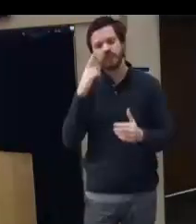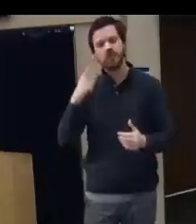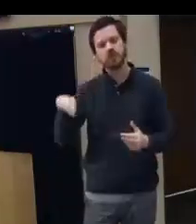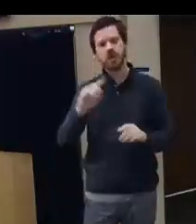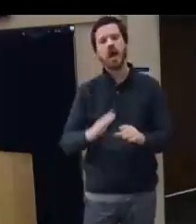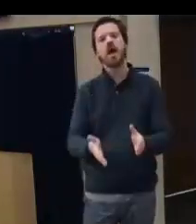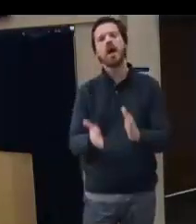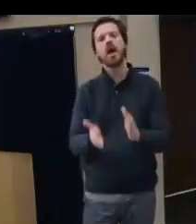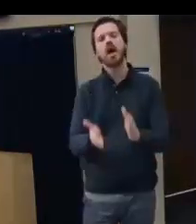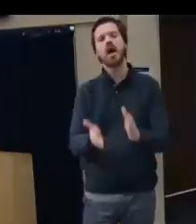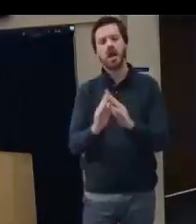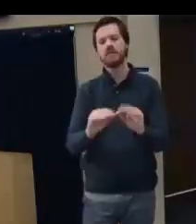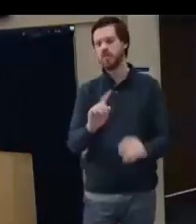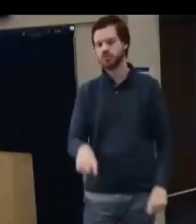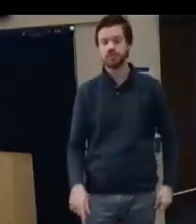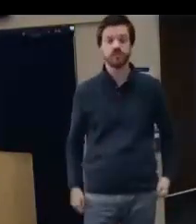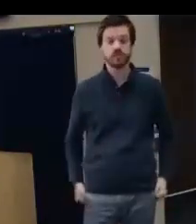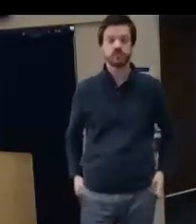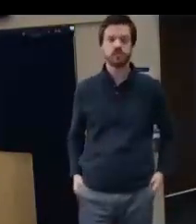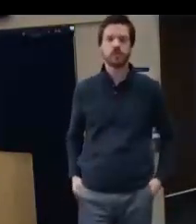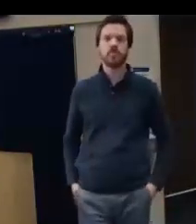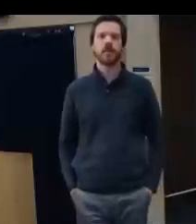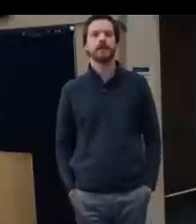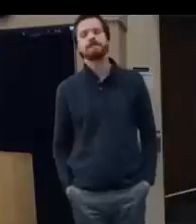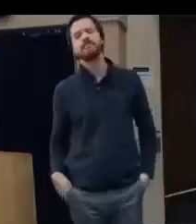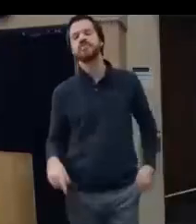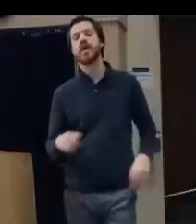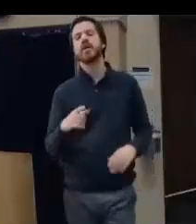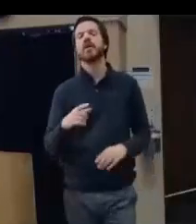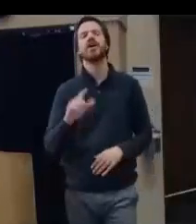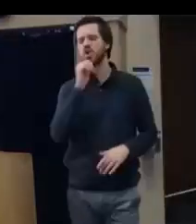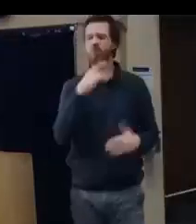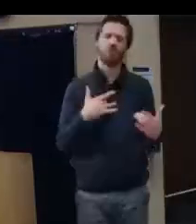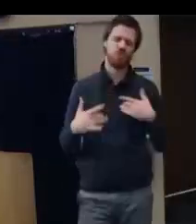clarifying questions instead of saying don't worry about this because never in the history